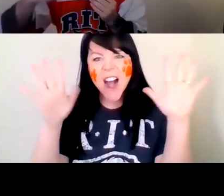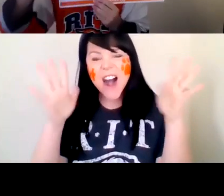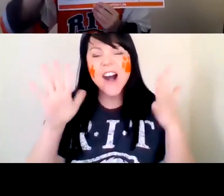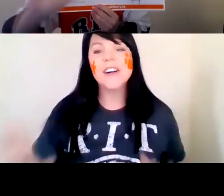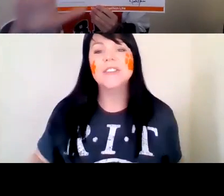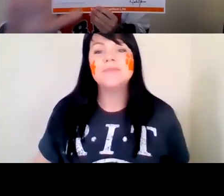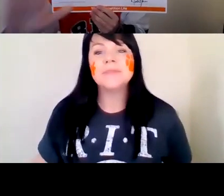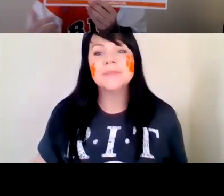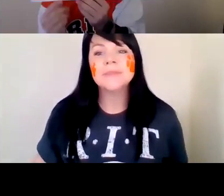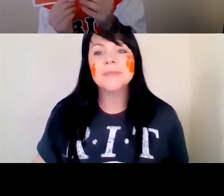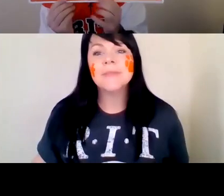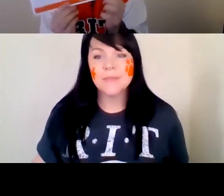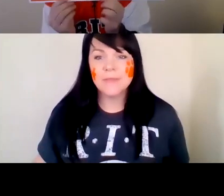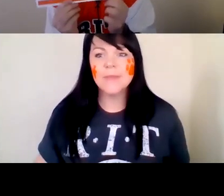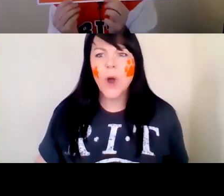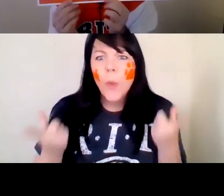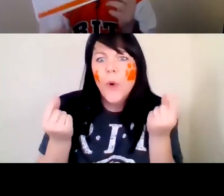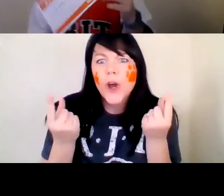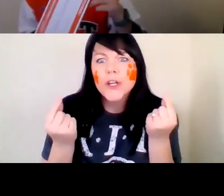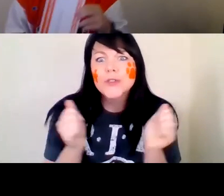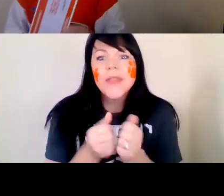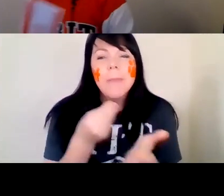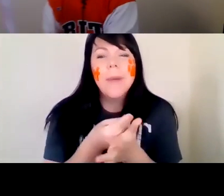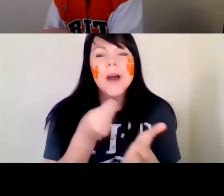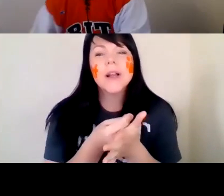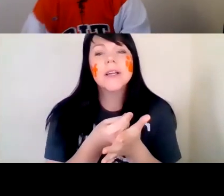Matt: Woo! This $50 will be all yours. Michelle: Think about what you're going to do with that money.